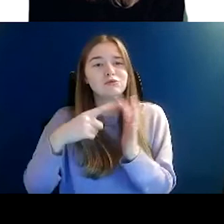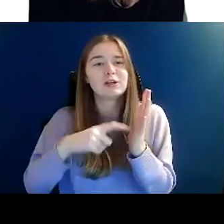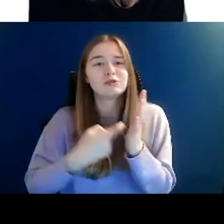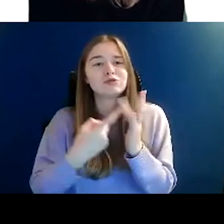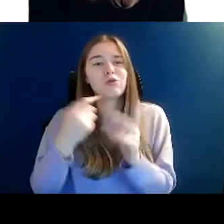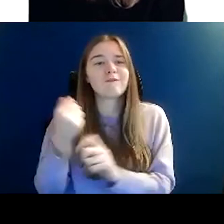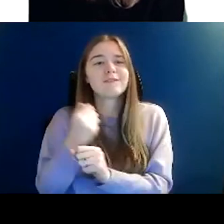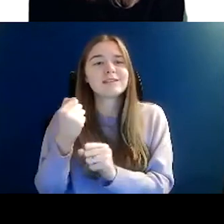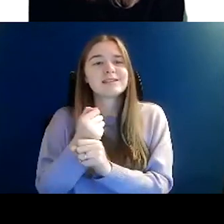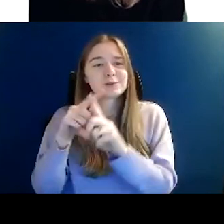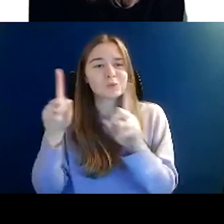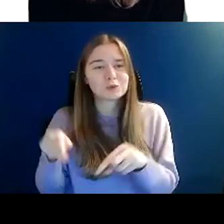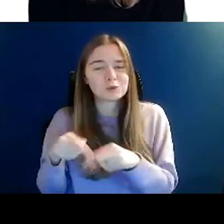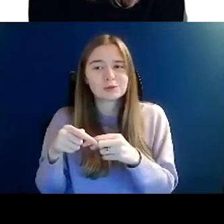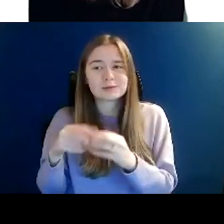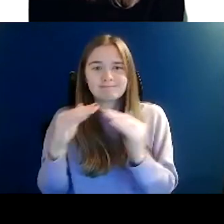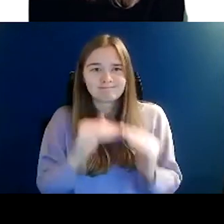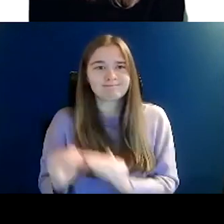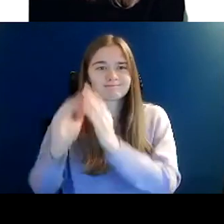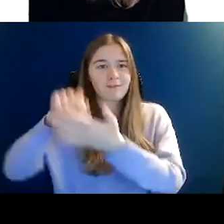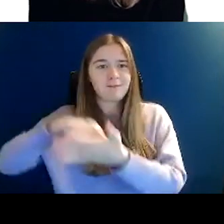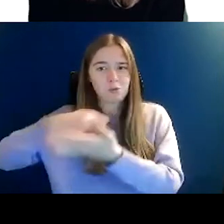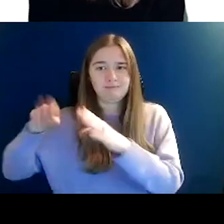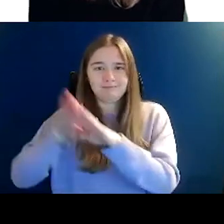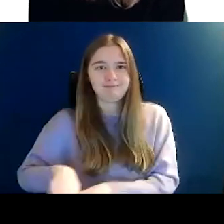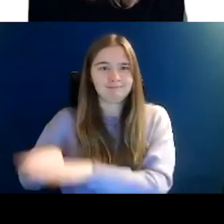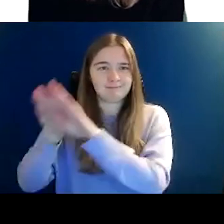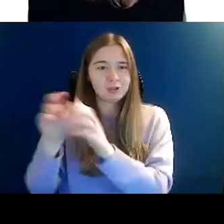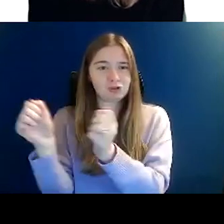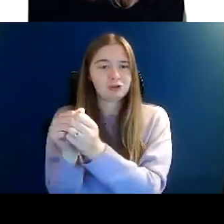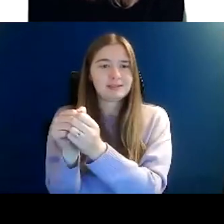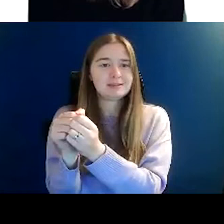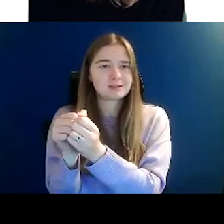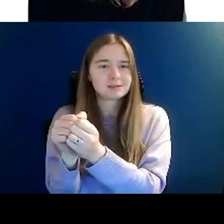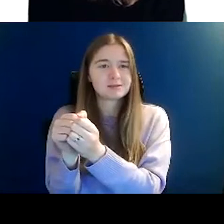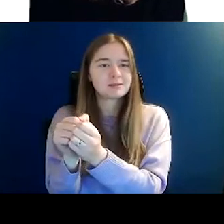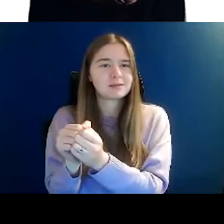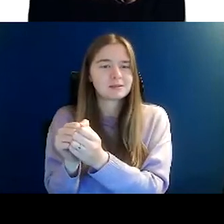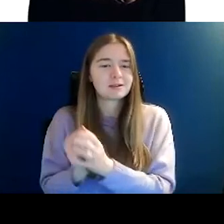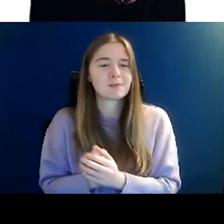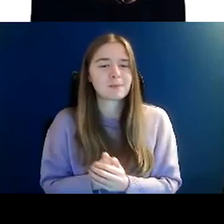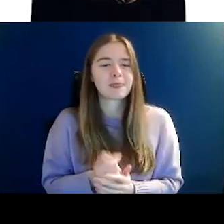it was a unanimous vote. And I think to understand our built environment